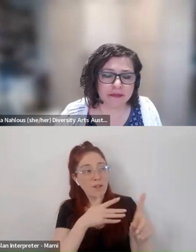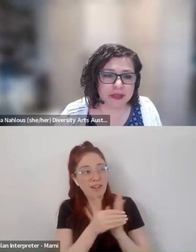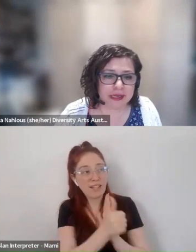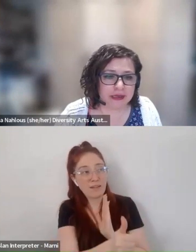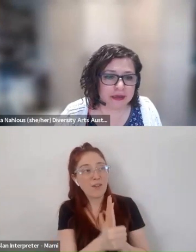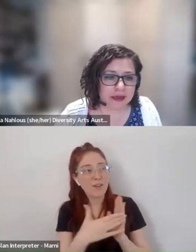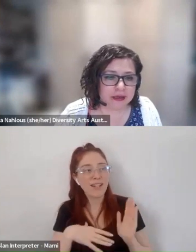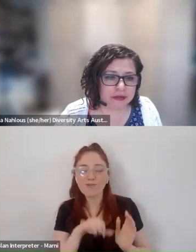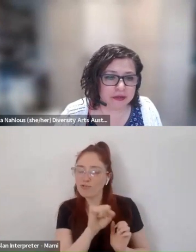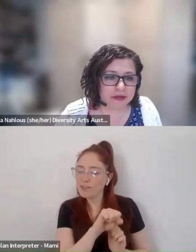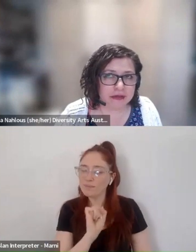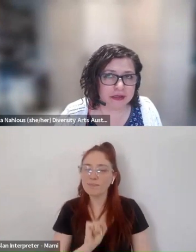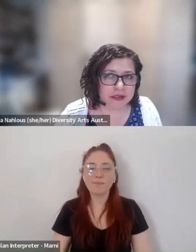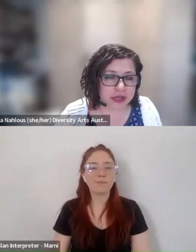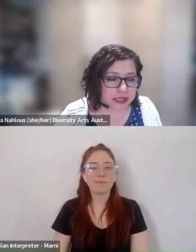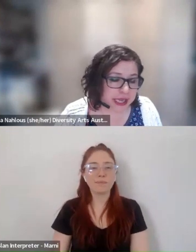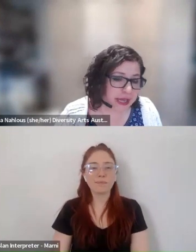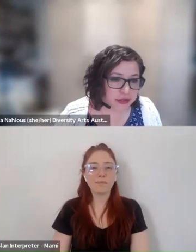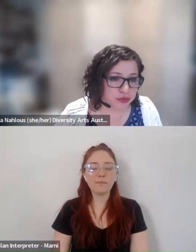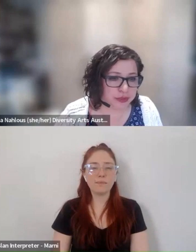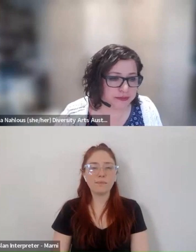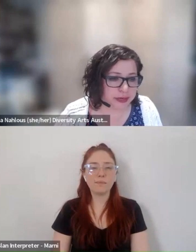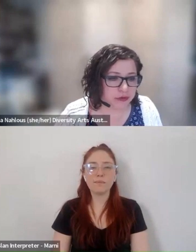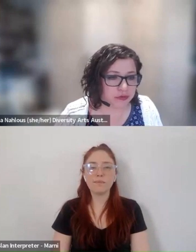The the Australia Council [Creative Australia] has been